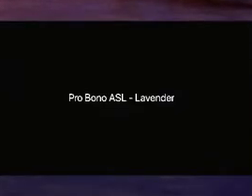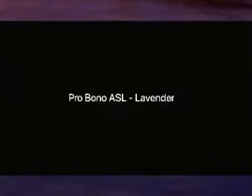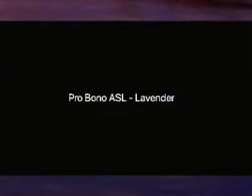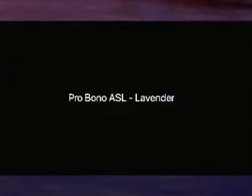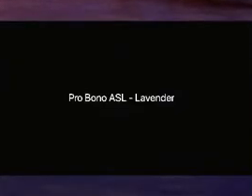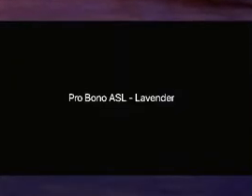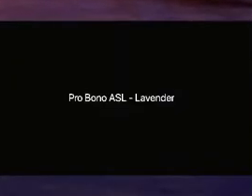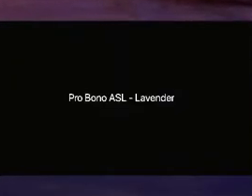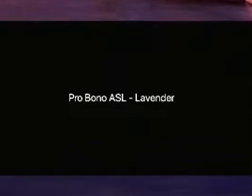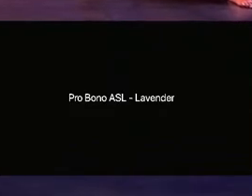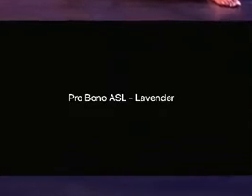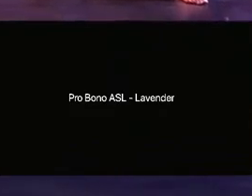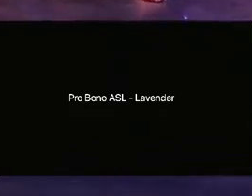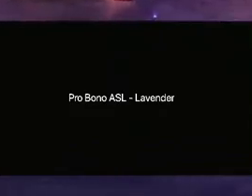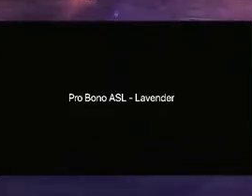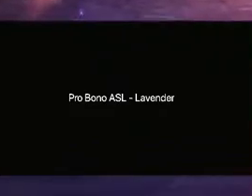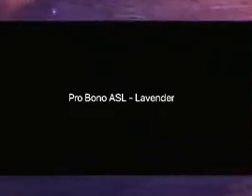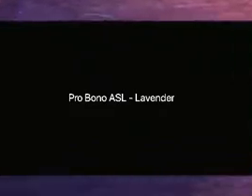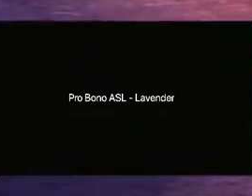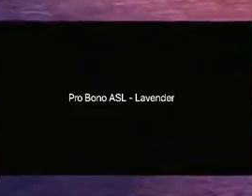(drums playing)